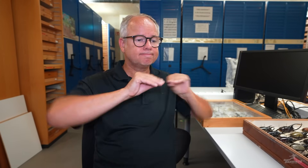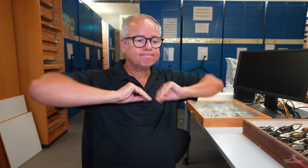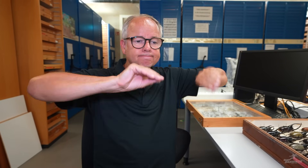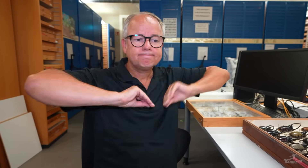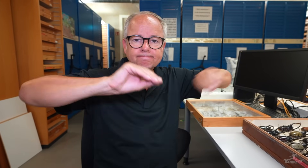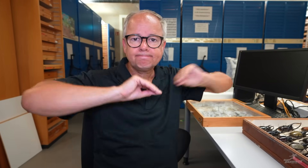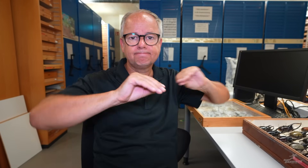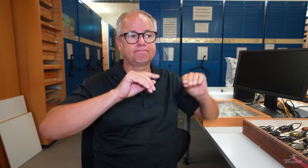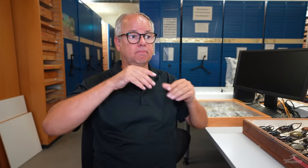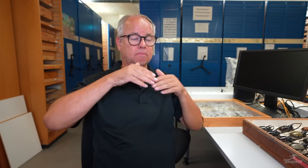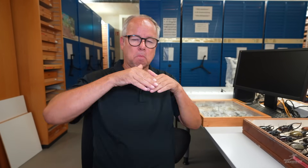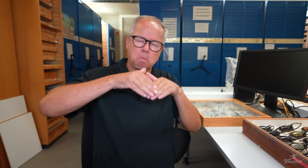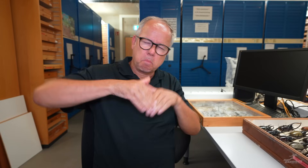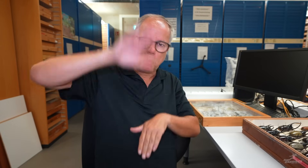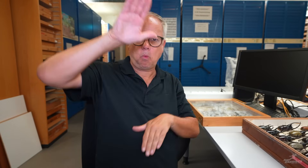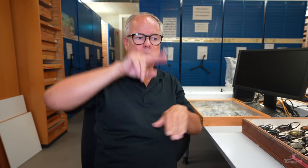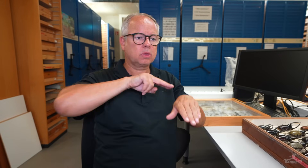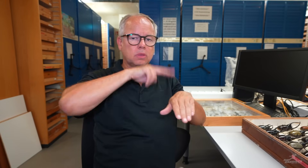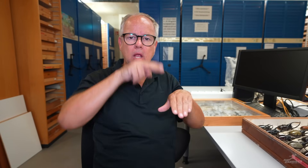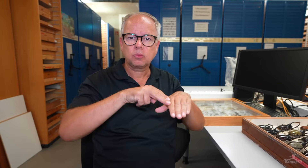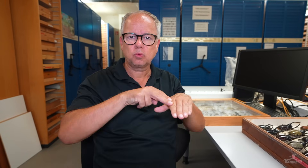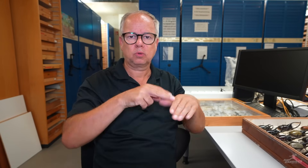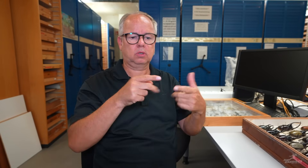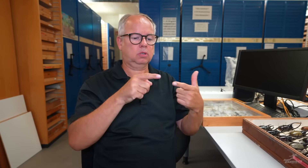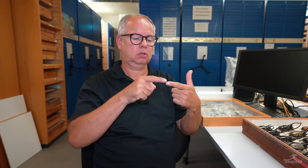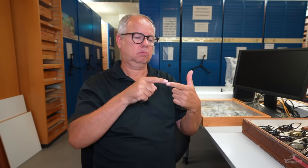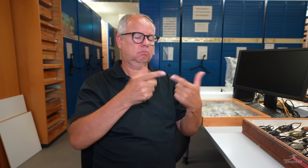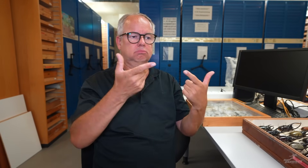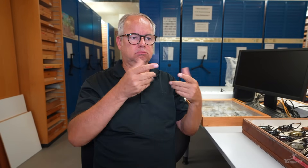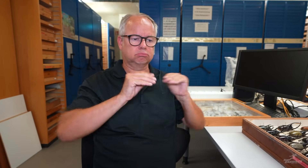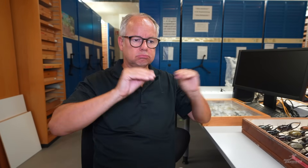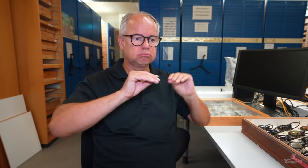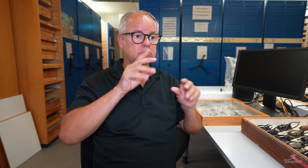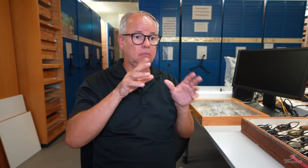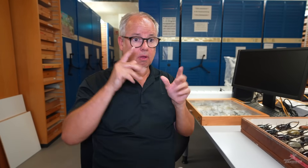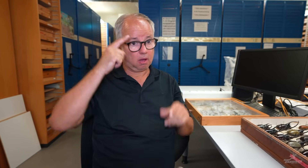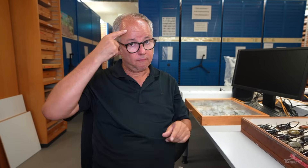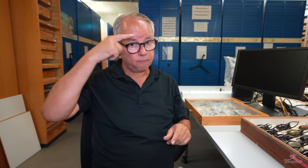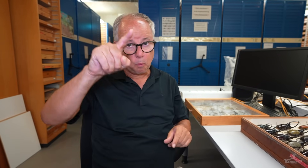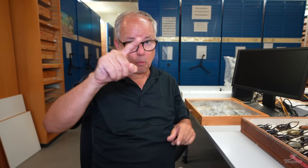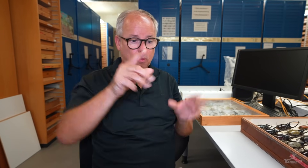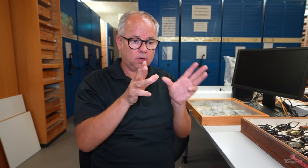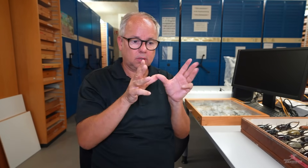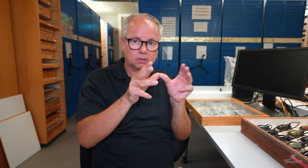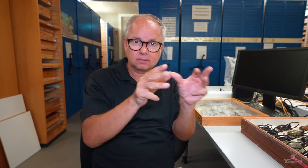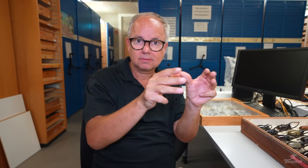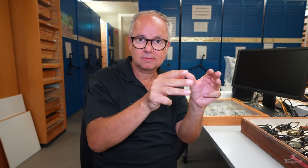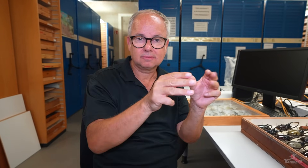aren’t teaching a lot about nature, and especially not insects,